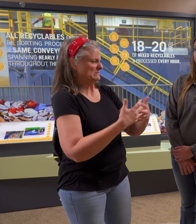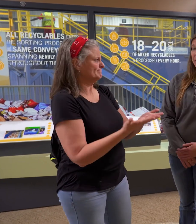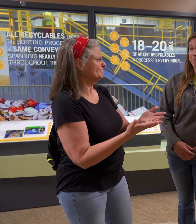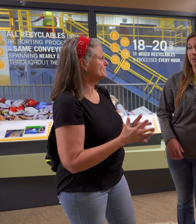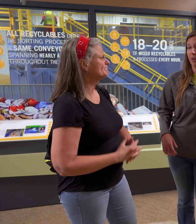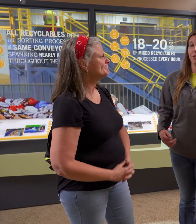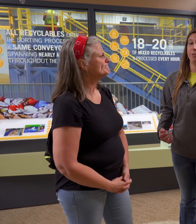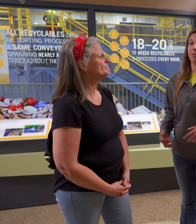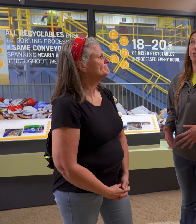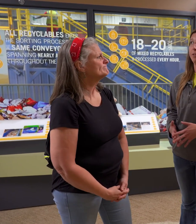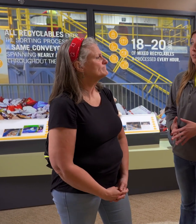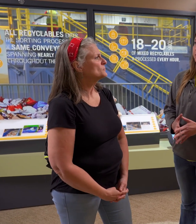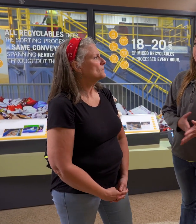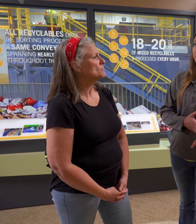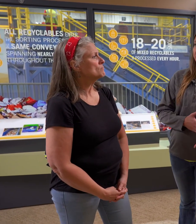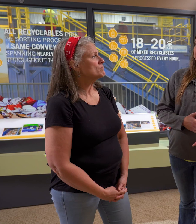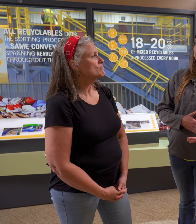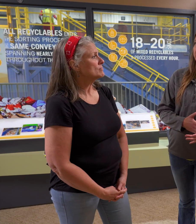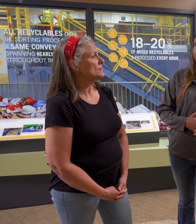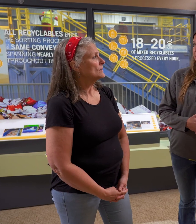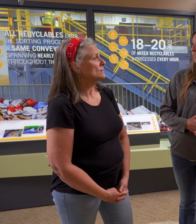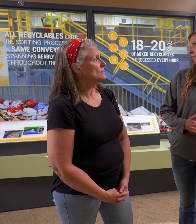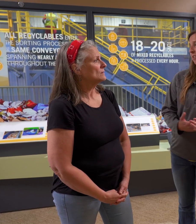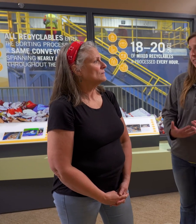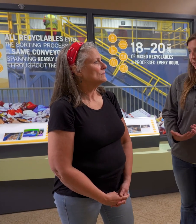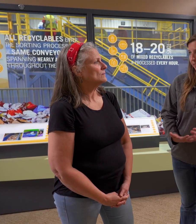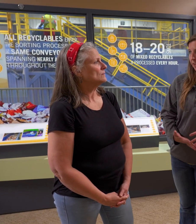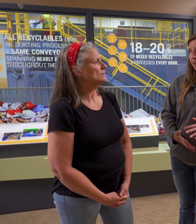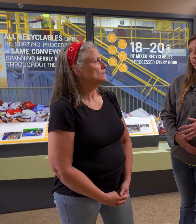The paper also goes through the machines and has different disks that